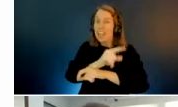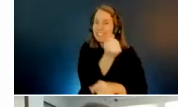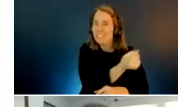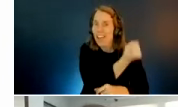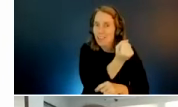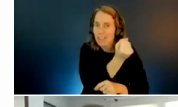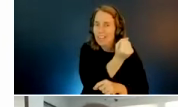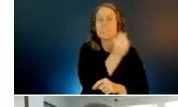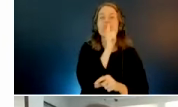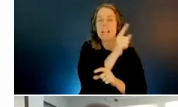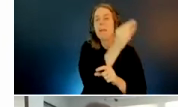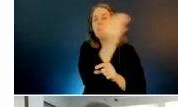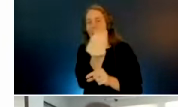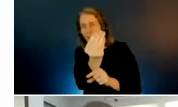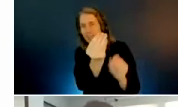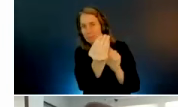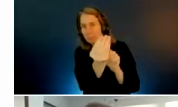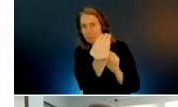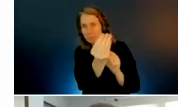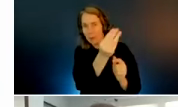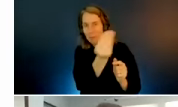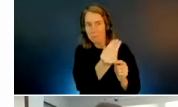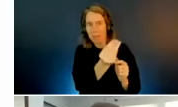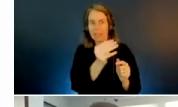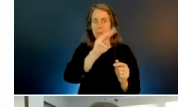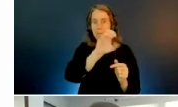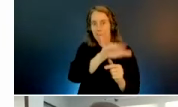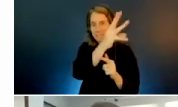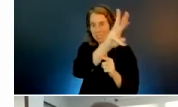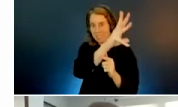registering in person you need to do it by May 16th if you're mailing in your registration